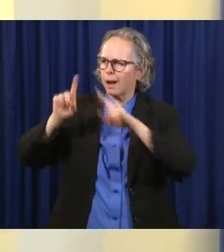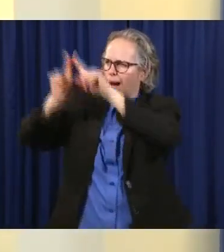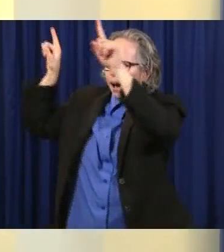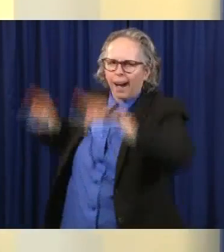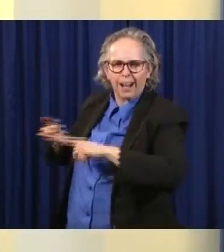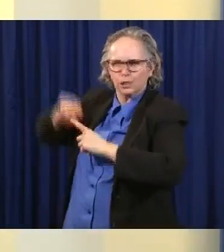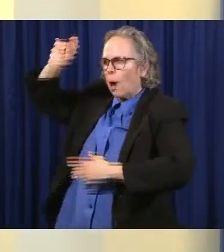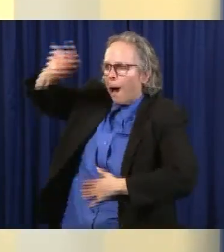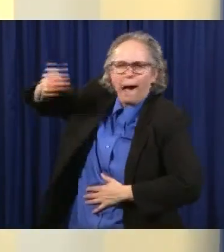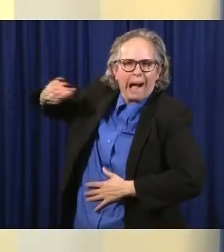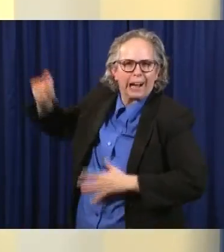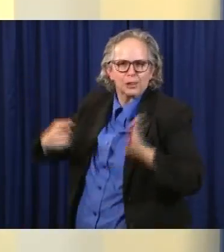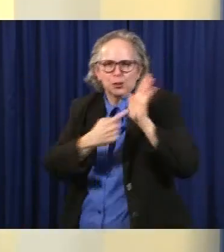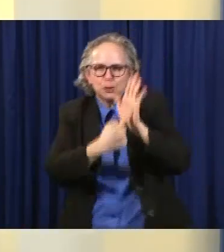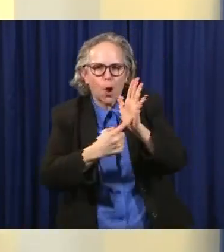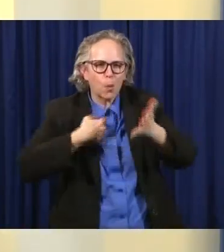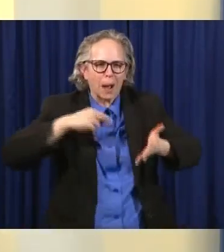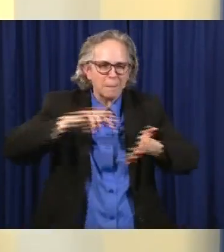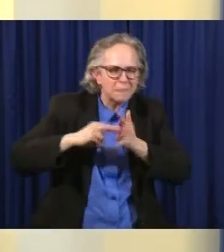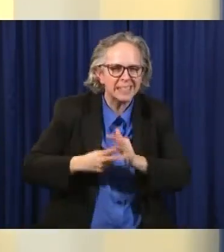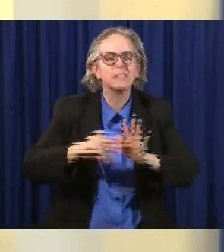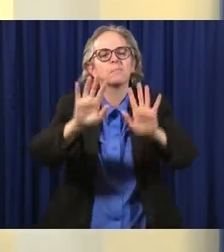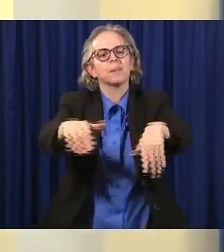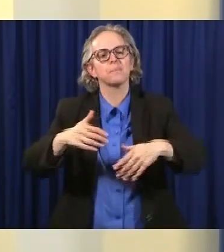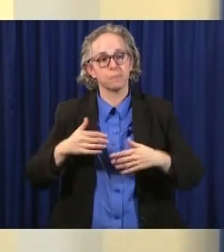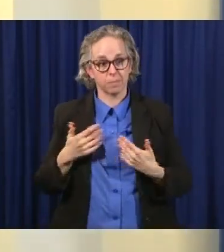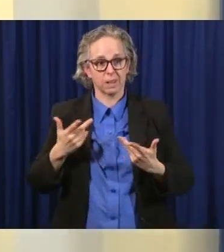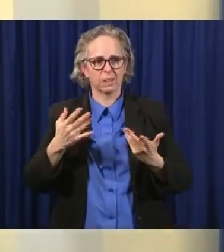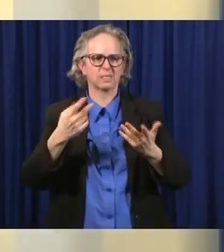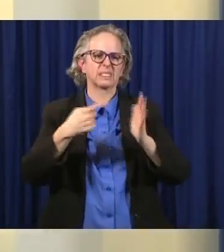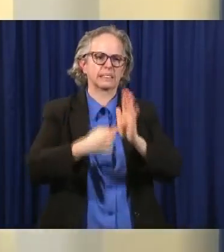BIGGER NEXT TIME ON I THINK I NEED AN OLD POSTER BOARD.